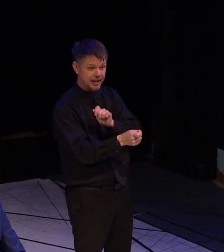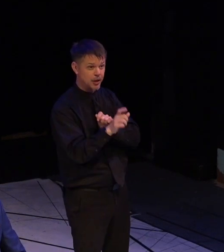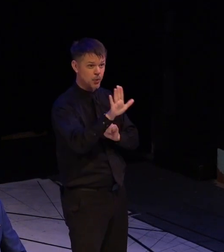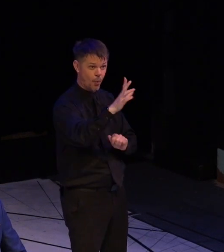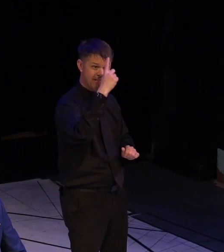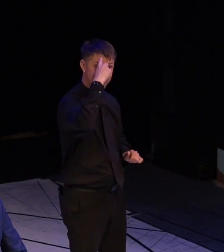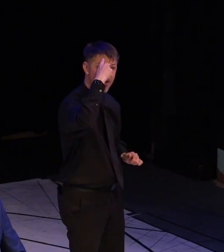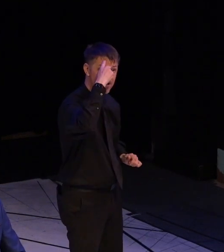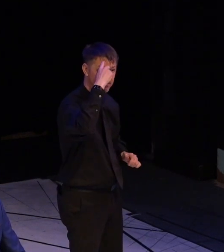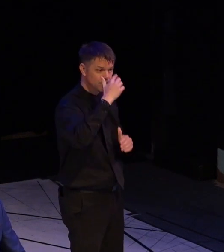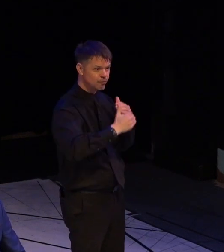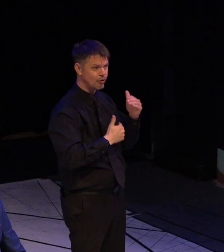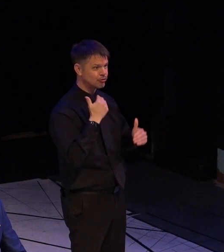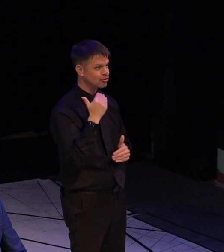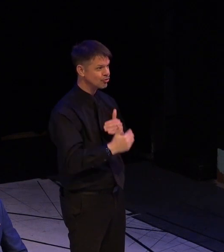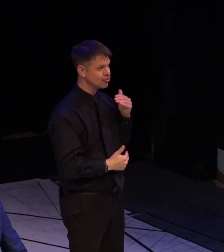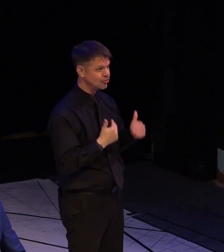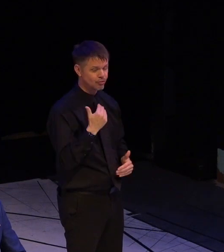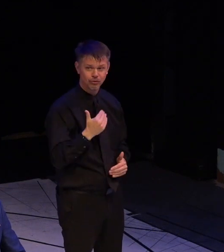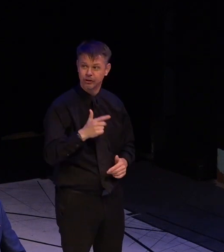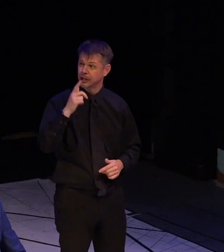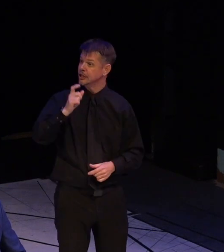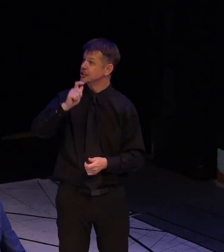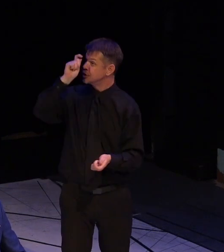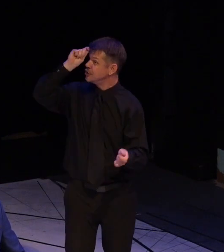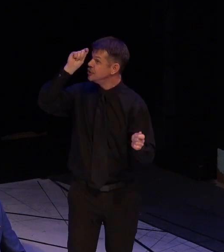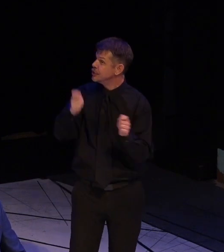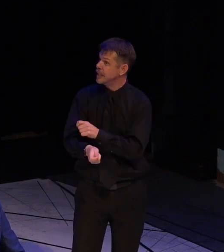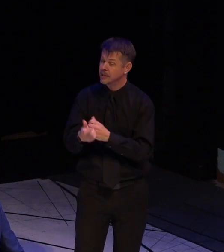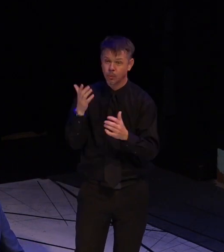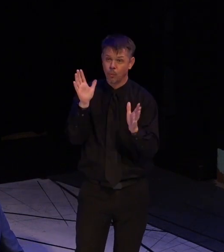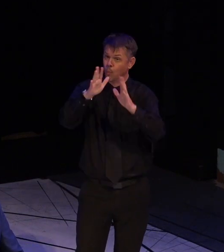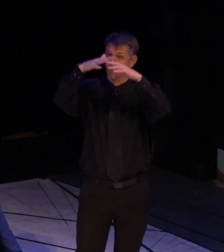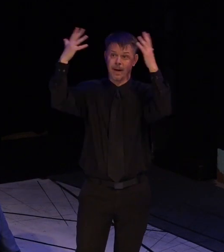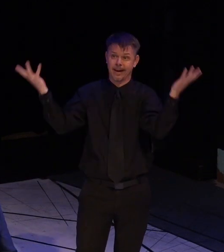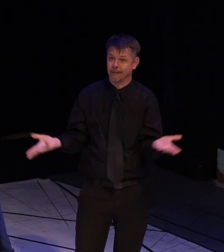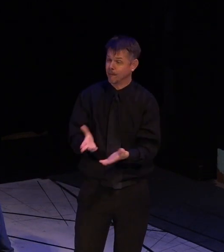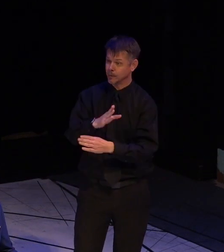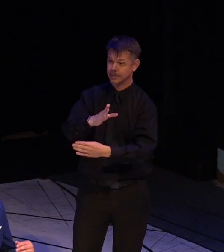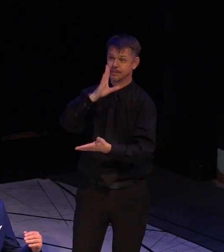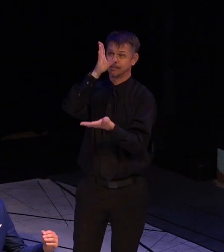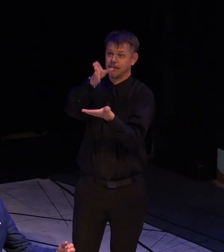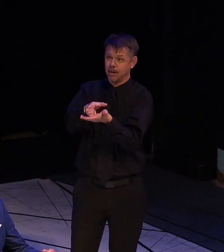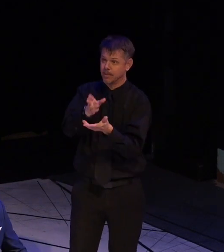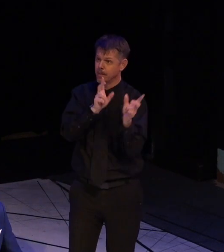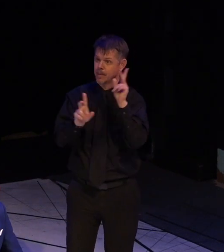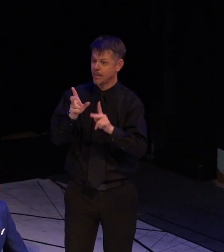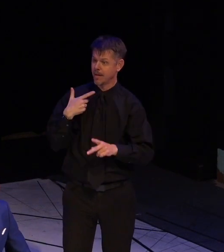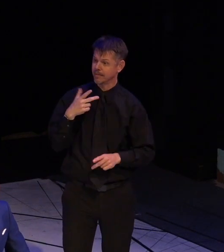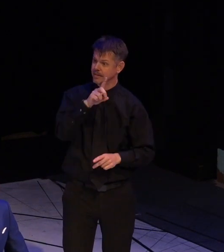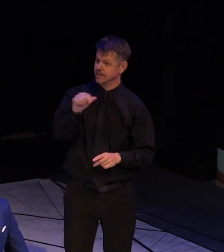and change what's ever stopping you from acknowledging people with disabilities as being sexual beings,